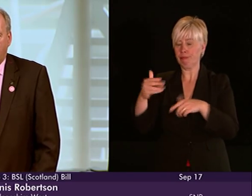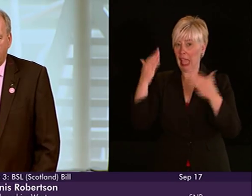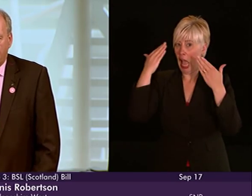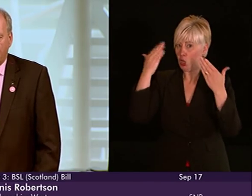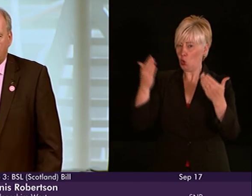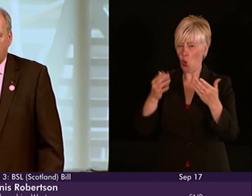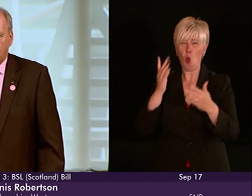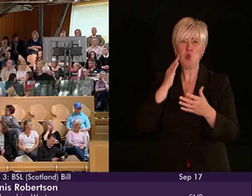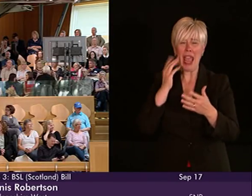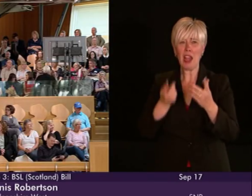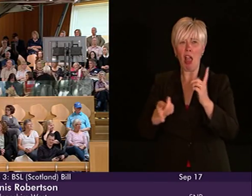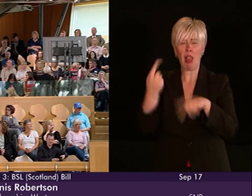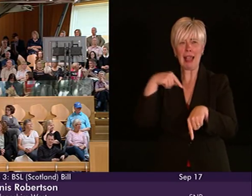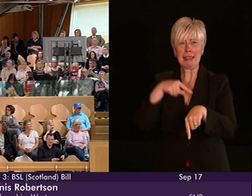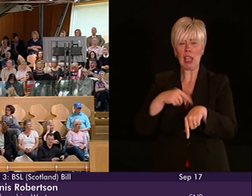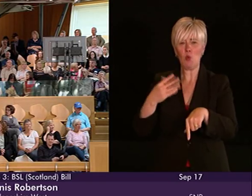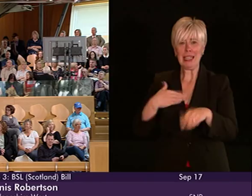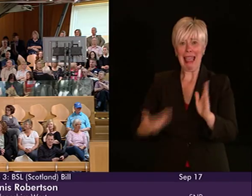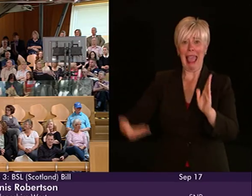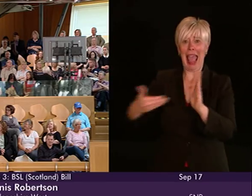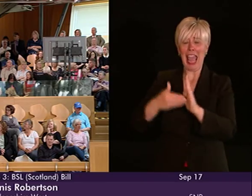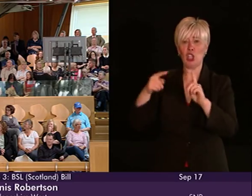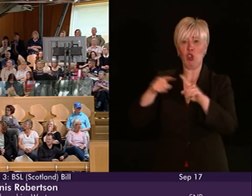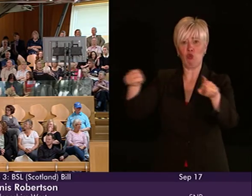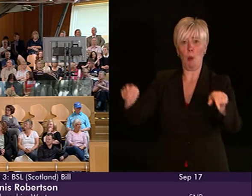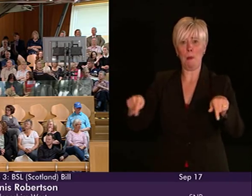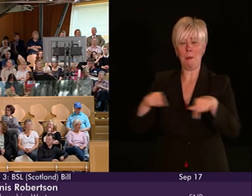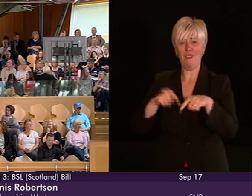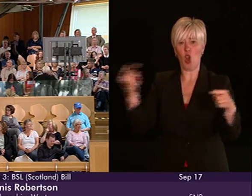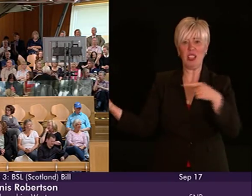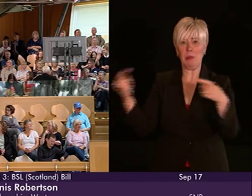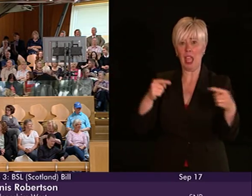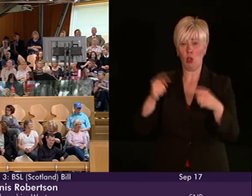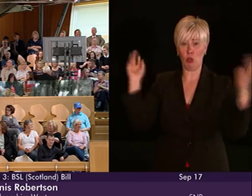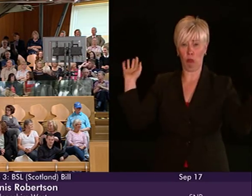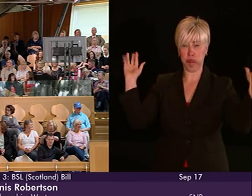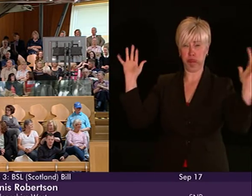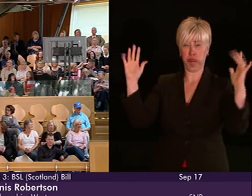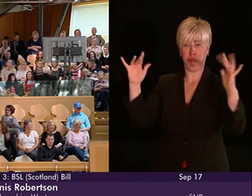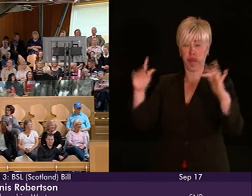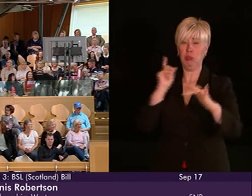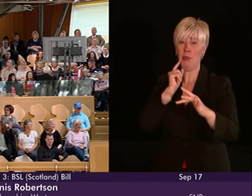last had to use the overspill room for a debate in the Parliament.